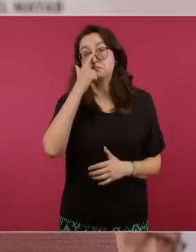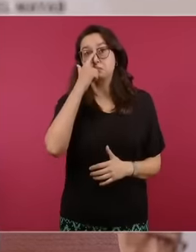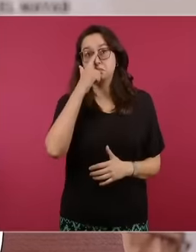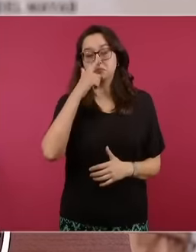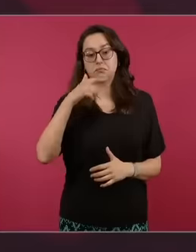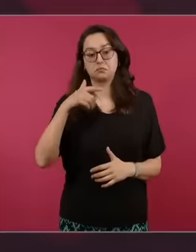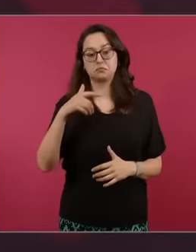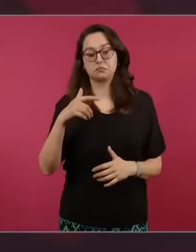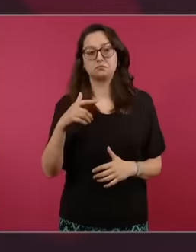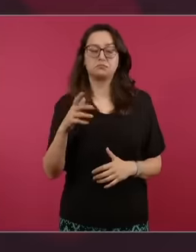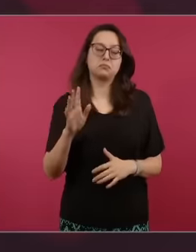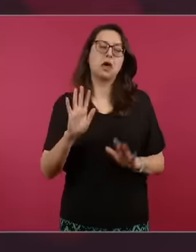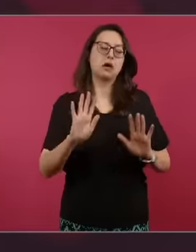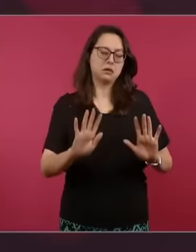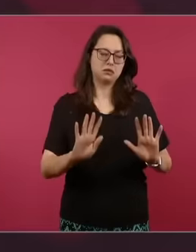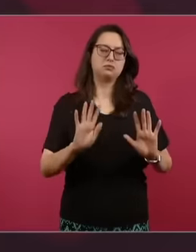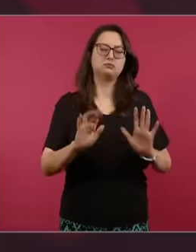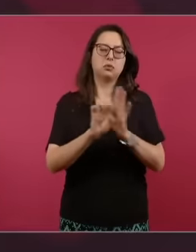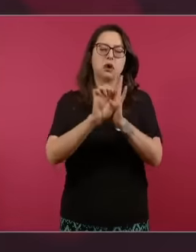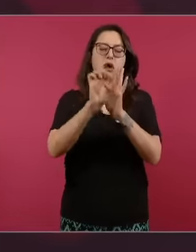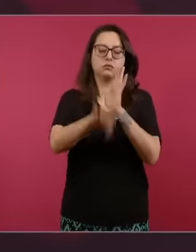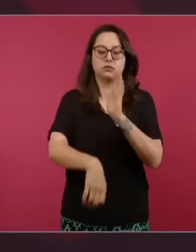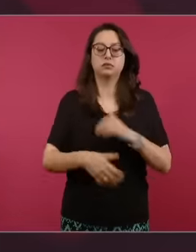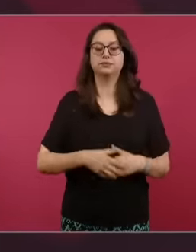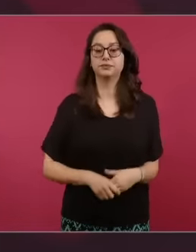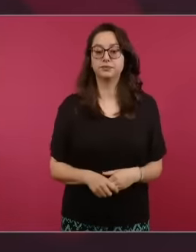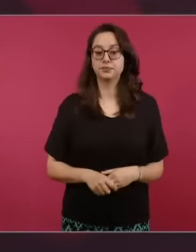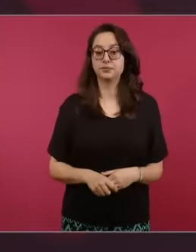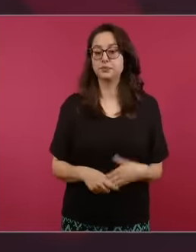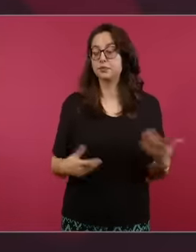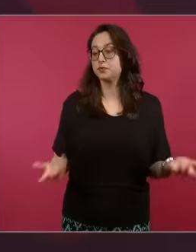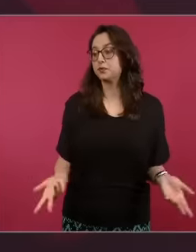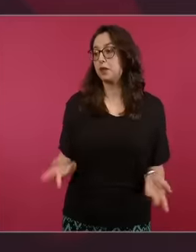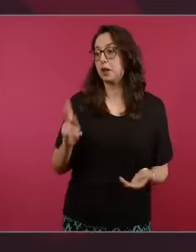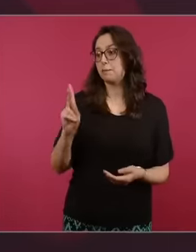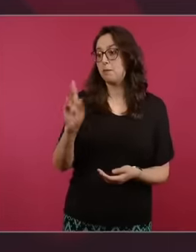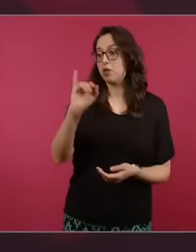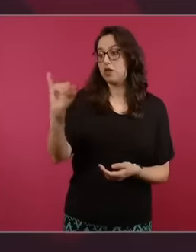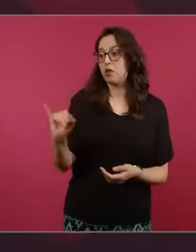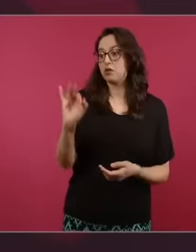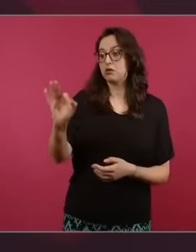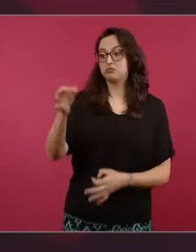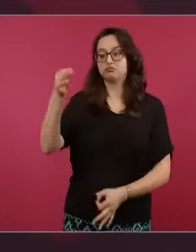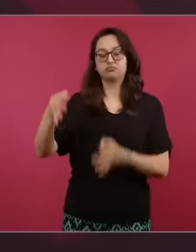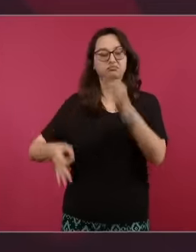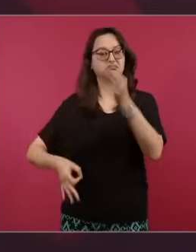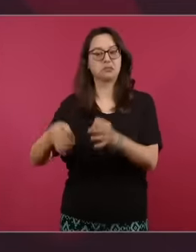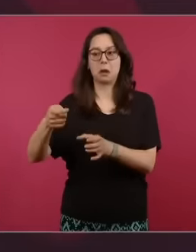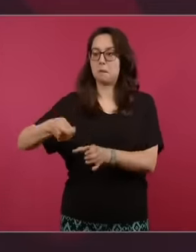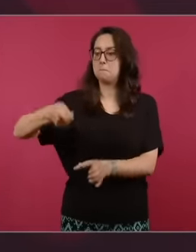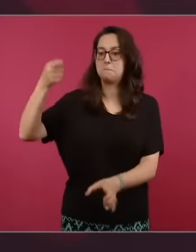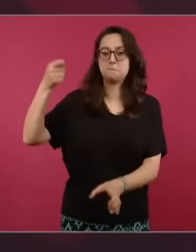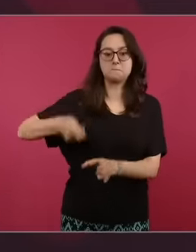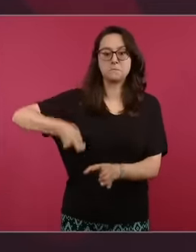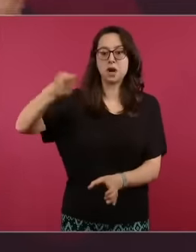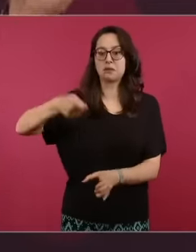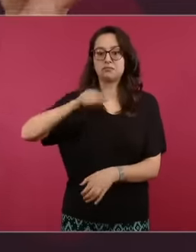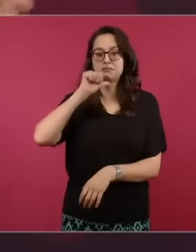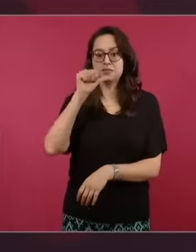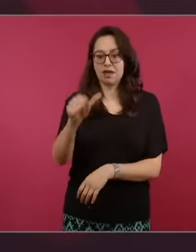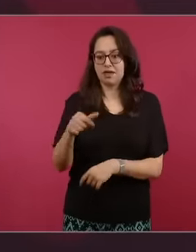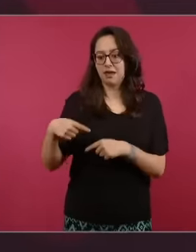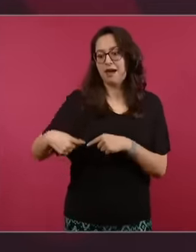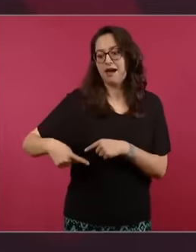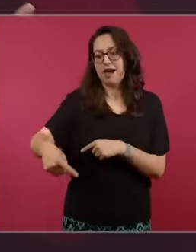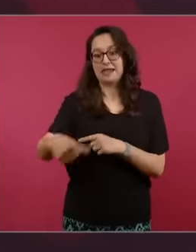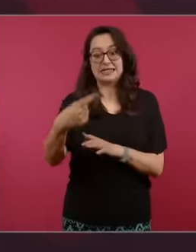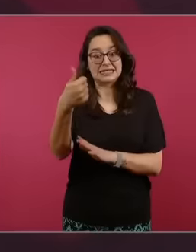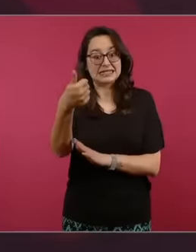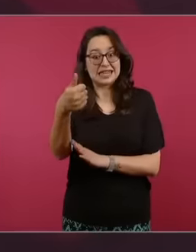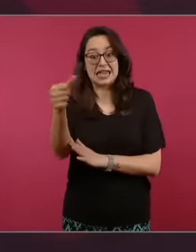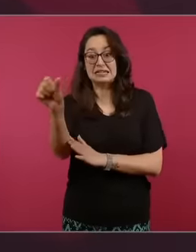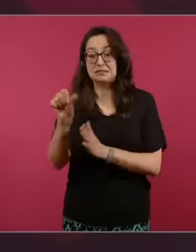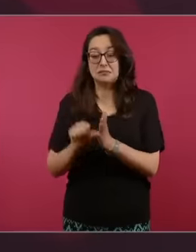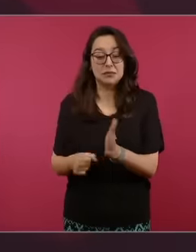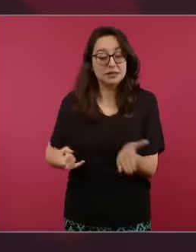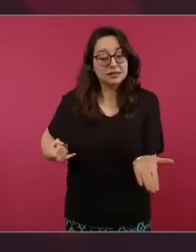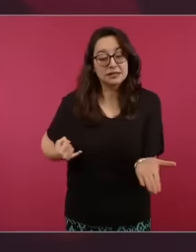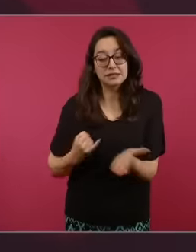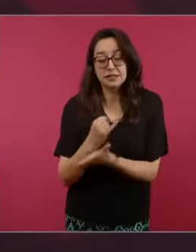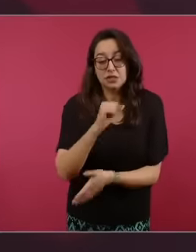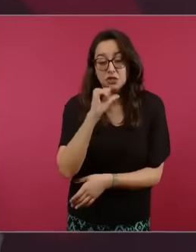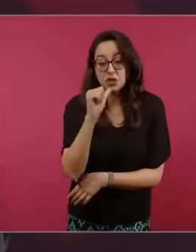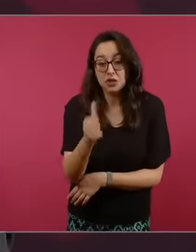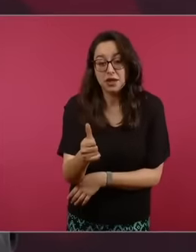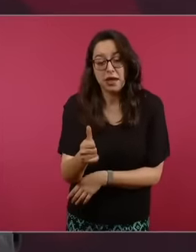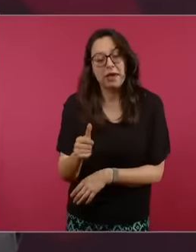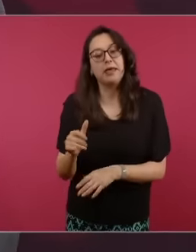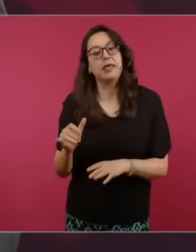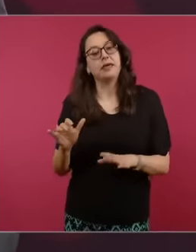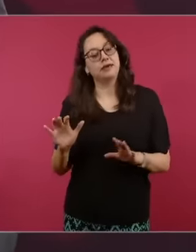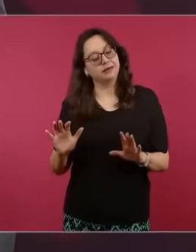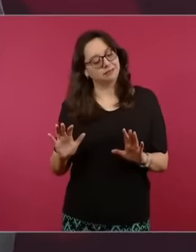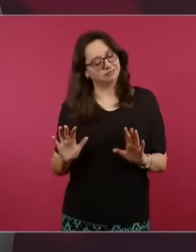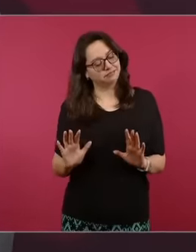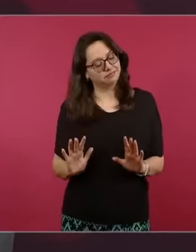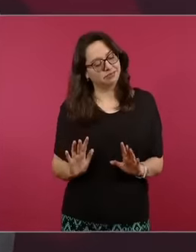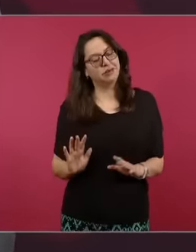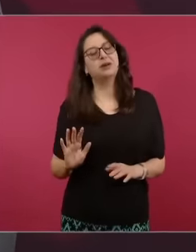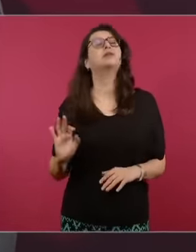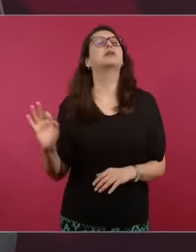the judges do not resolve in 6 months, which would be this, well, very regrettable, no,